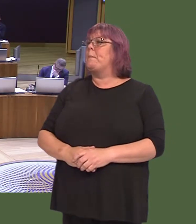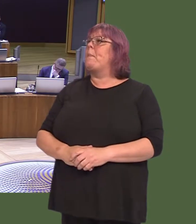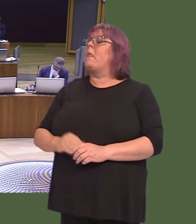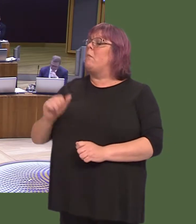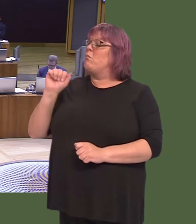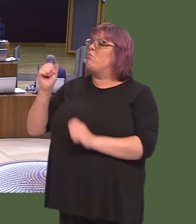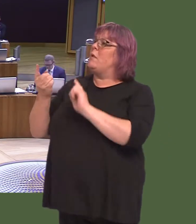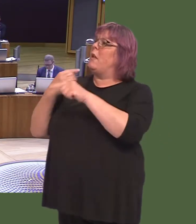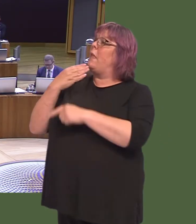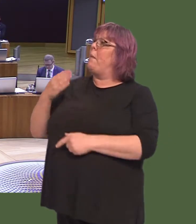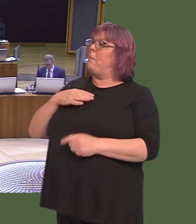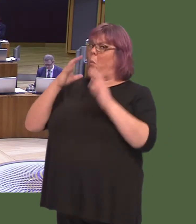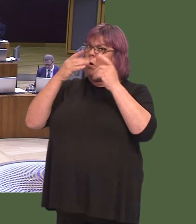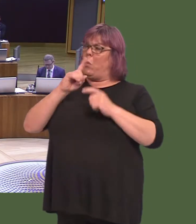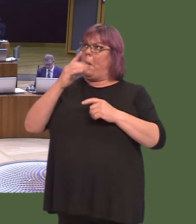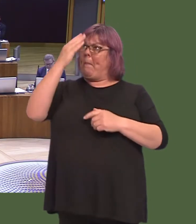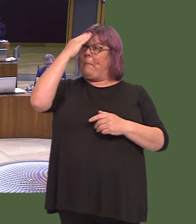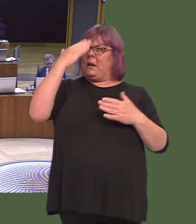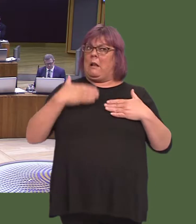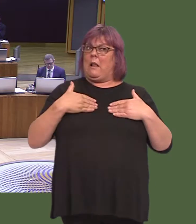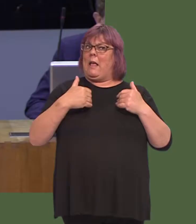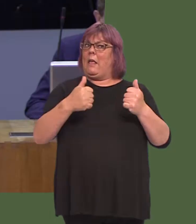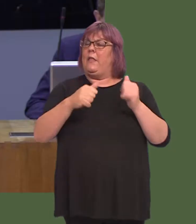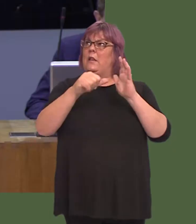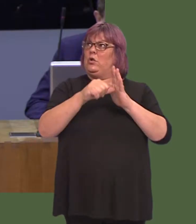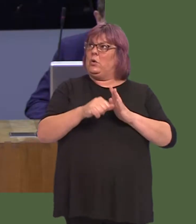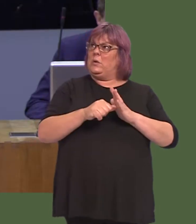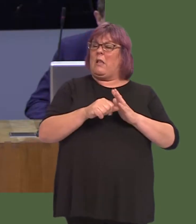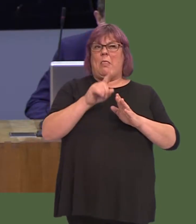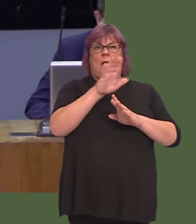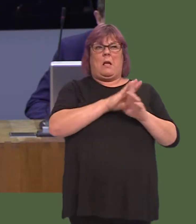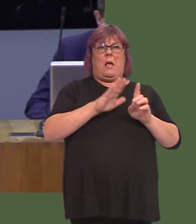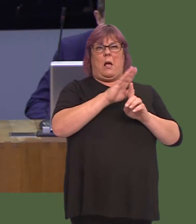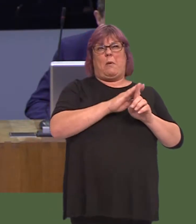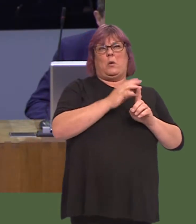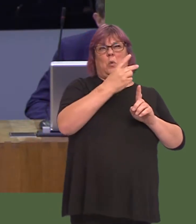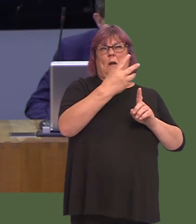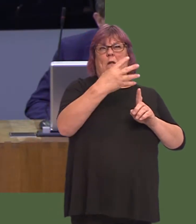My concern here is that mental health issues account for around a quarter of all health